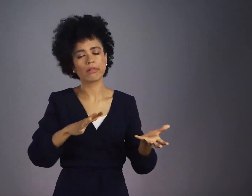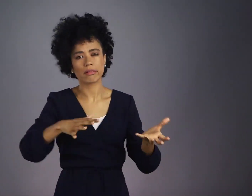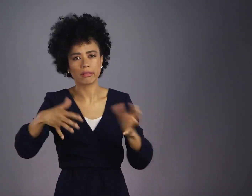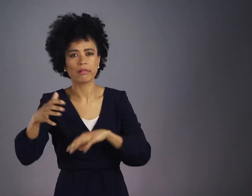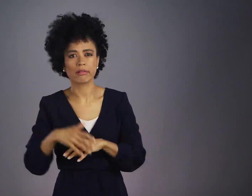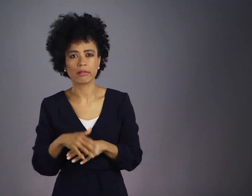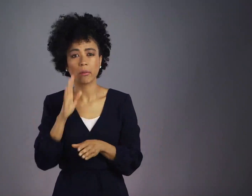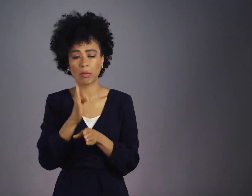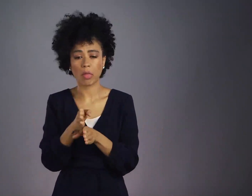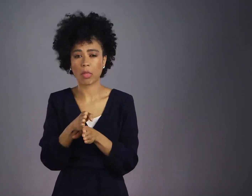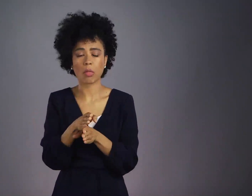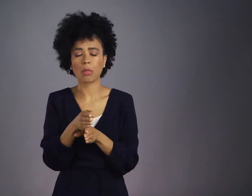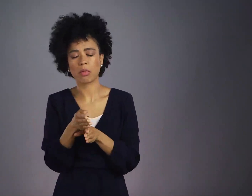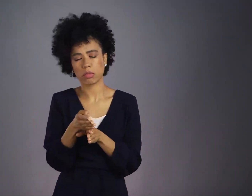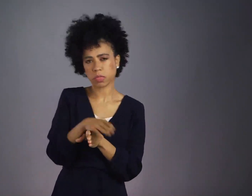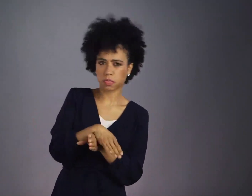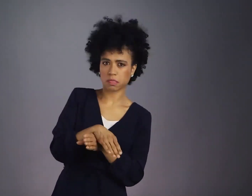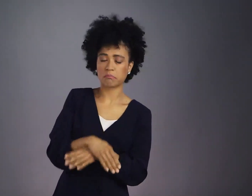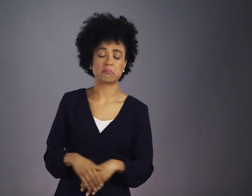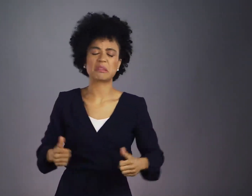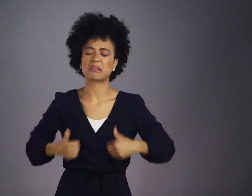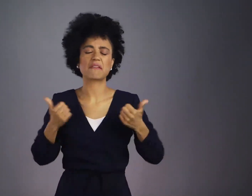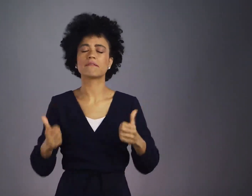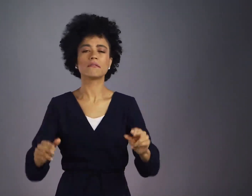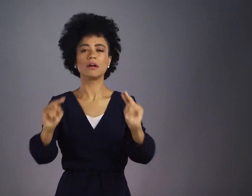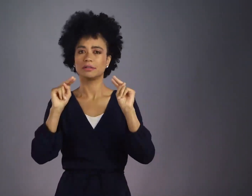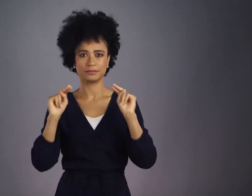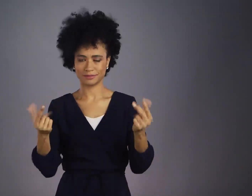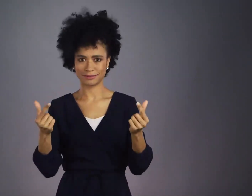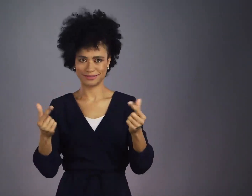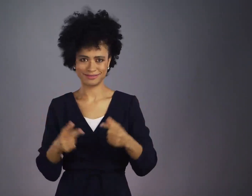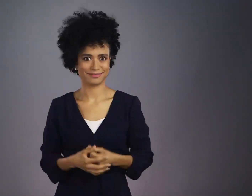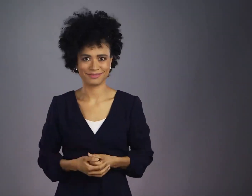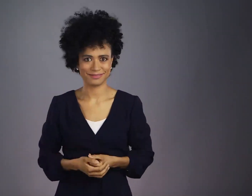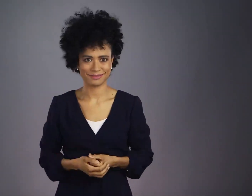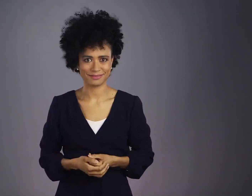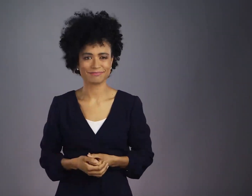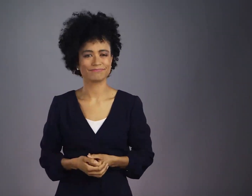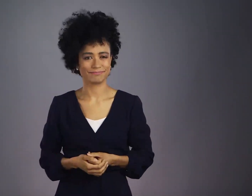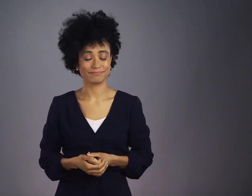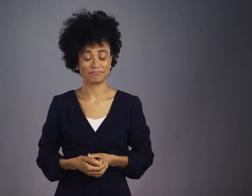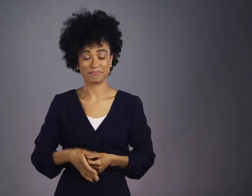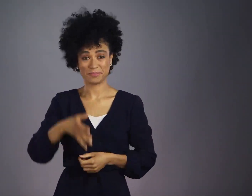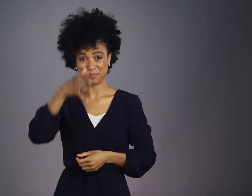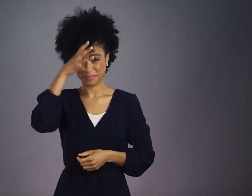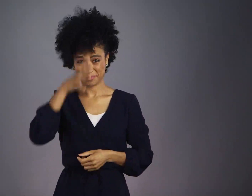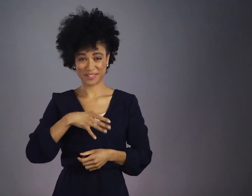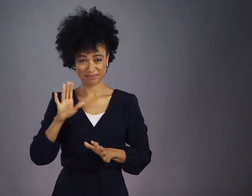He saw that he had to place the outcome in God’s hands or he would soon start drinking again,